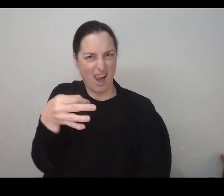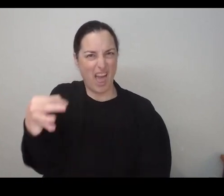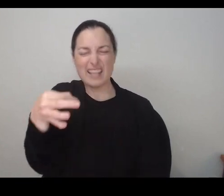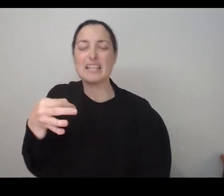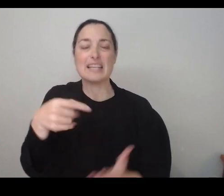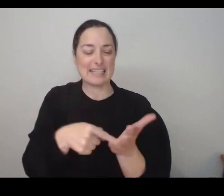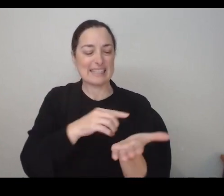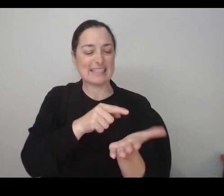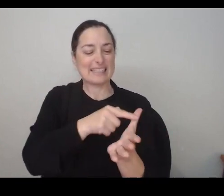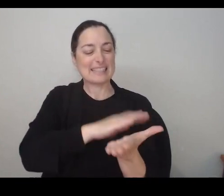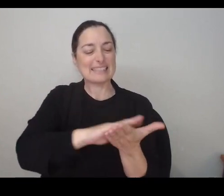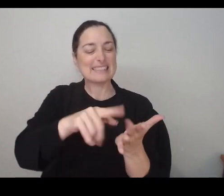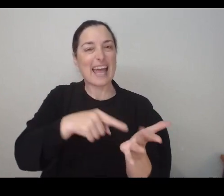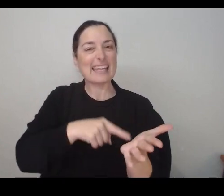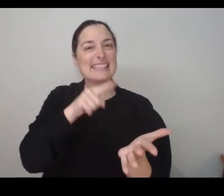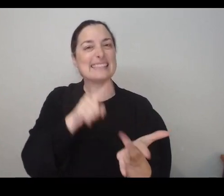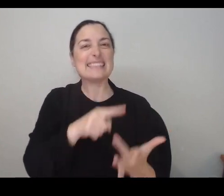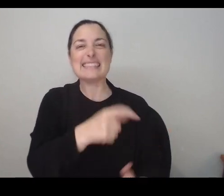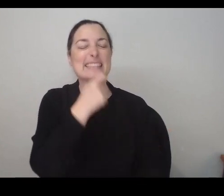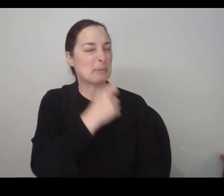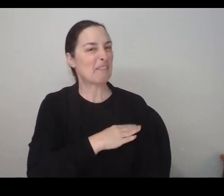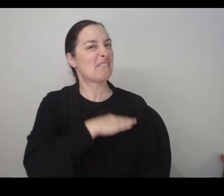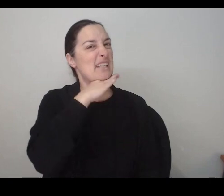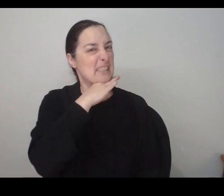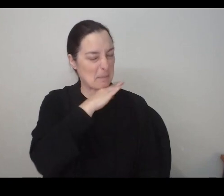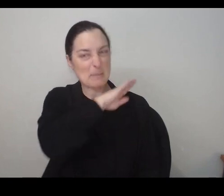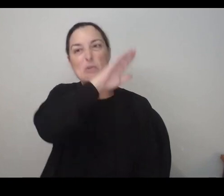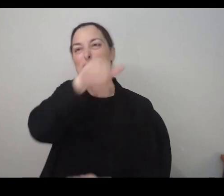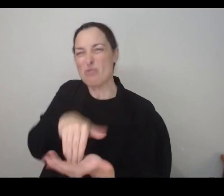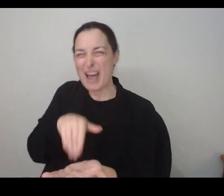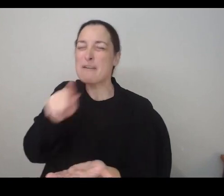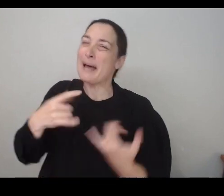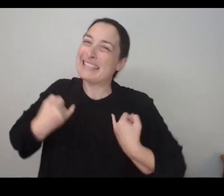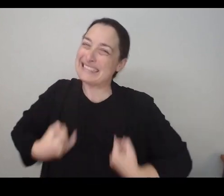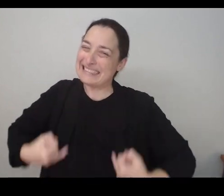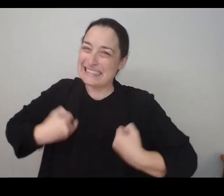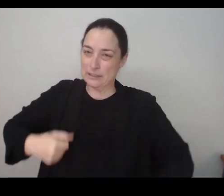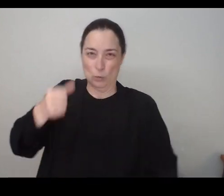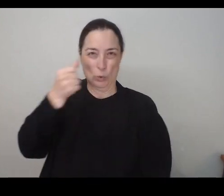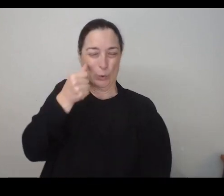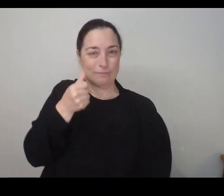He wanted to find new motifs. But he knew also he was dying. He was not in very good shape.